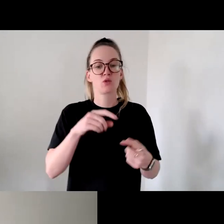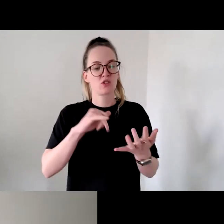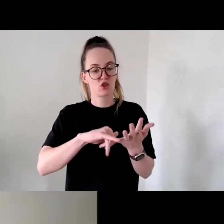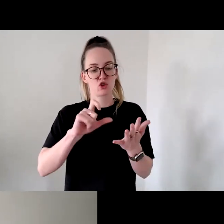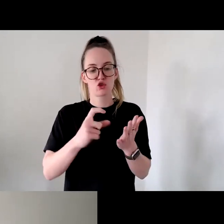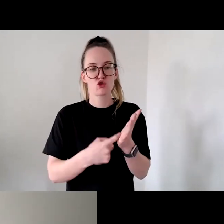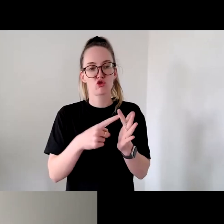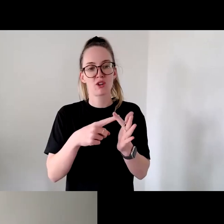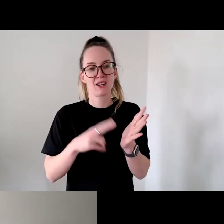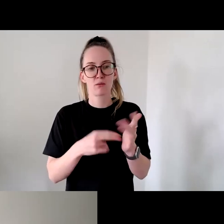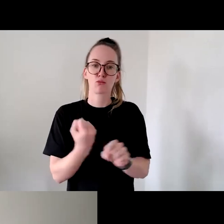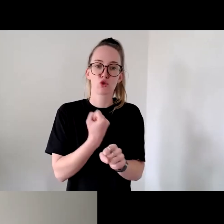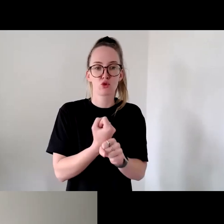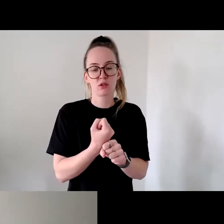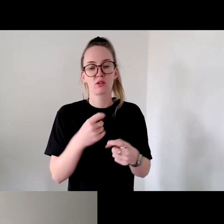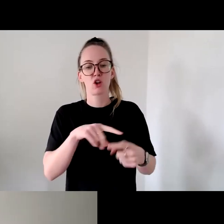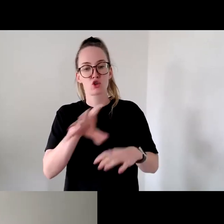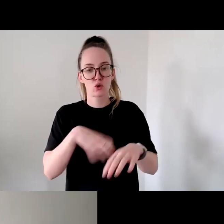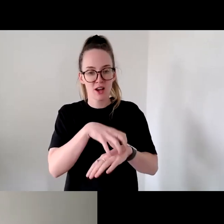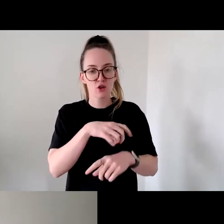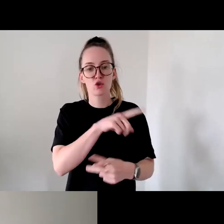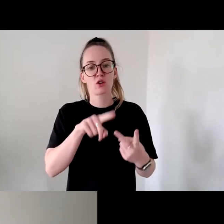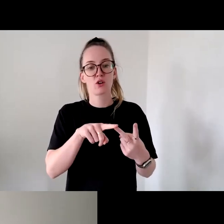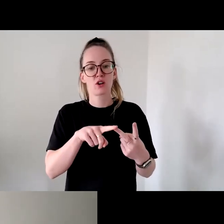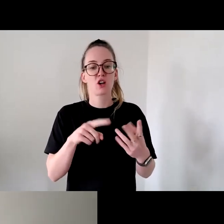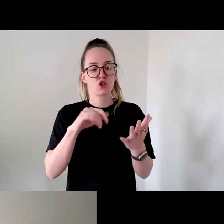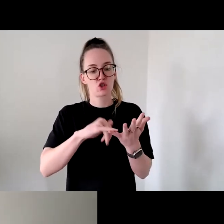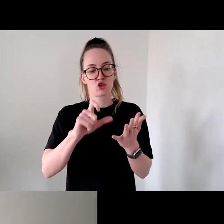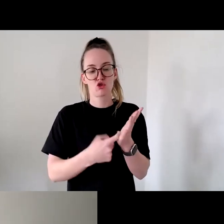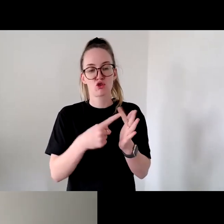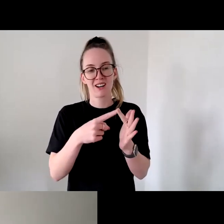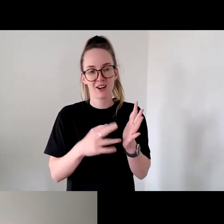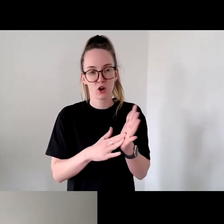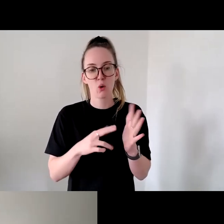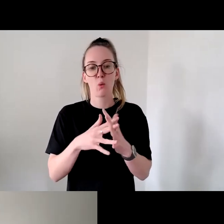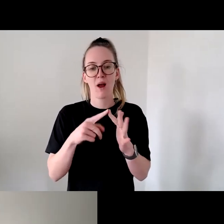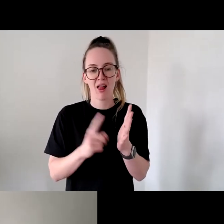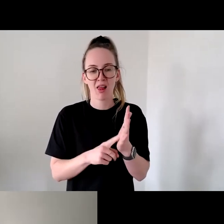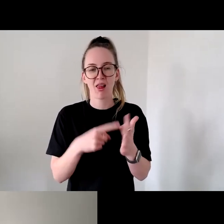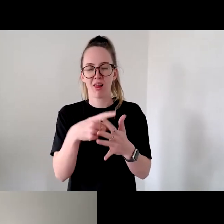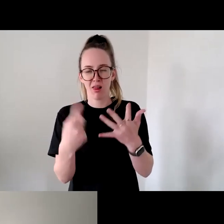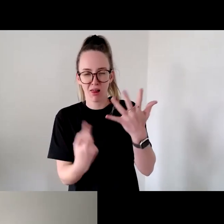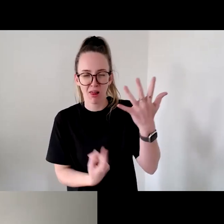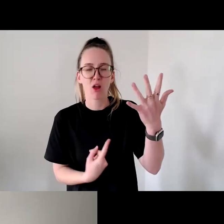as well as Screen Safe Australia and Screen Well. But despite all of that,